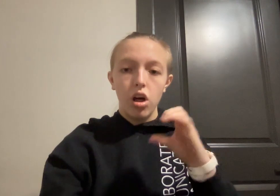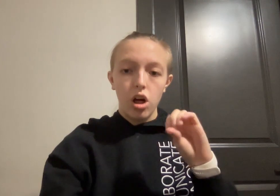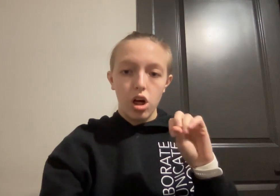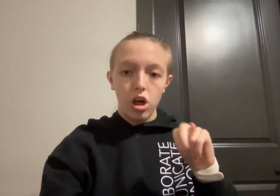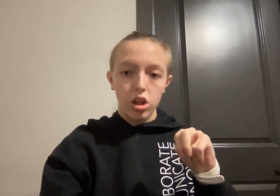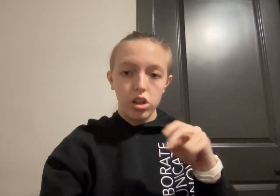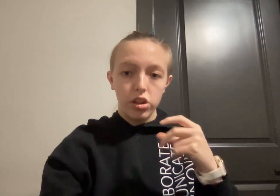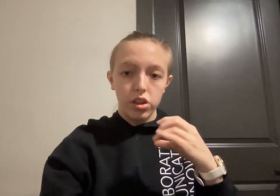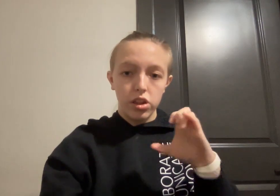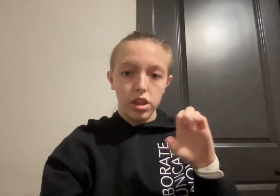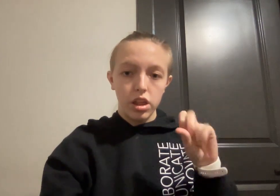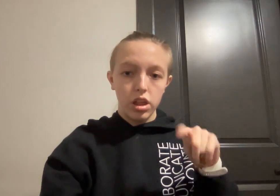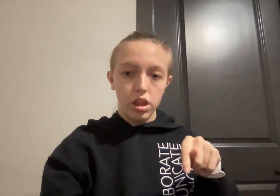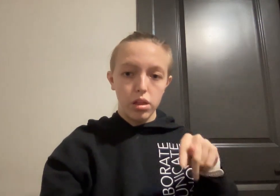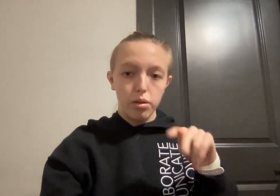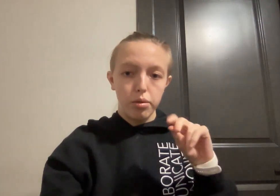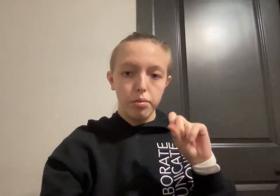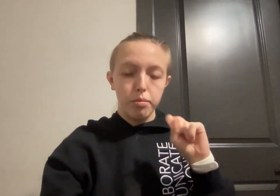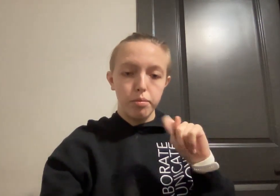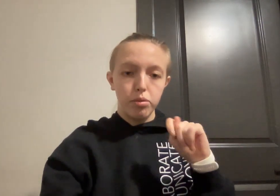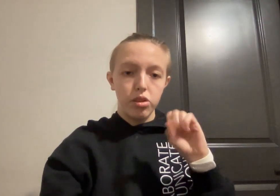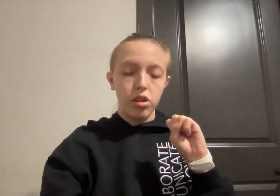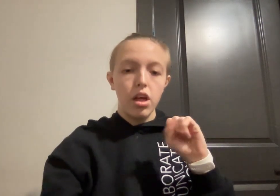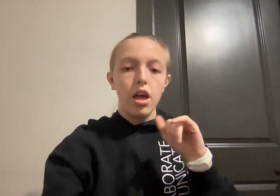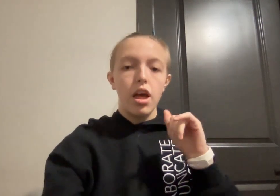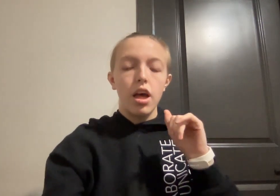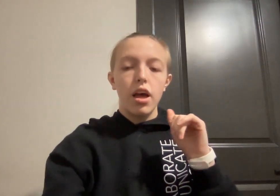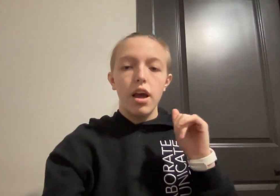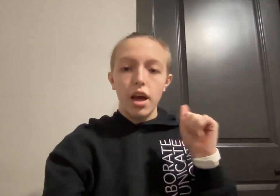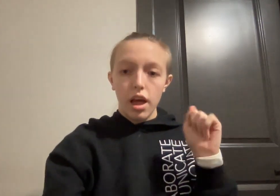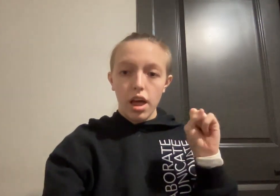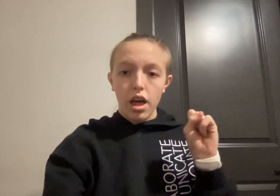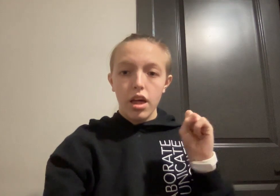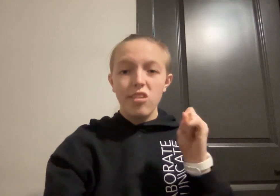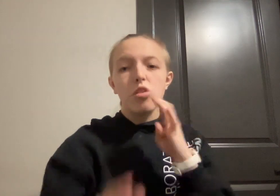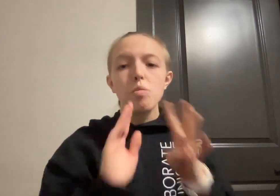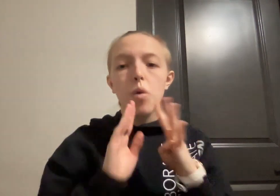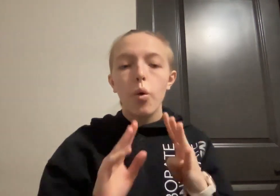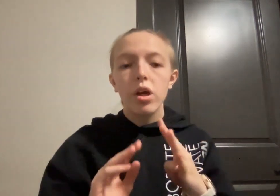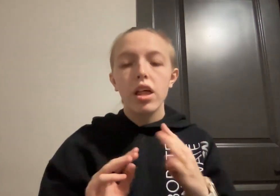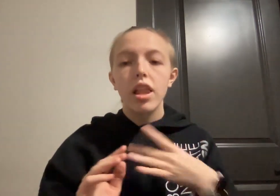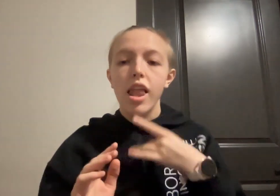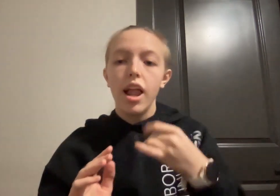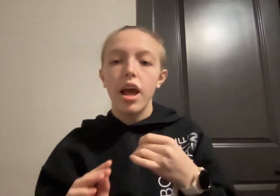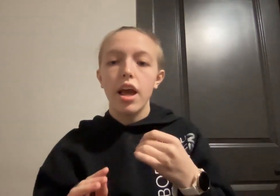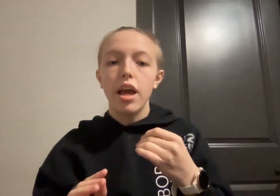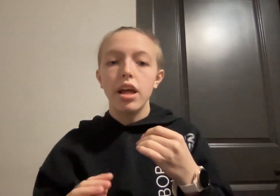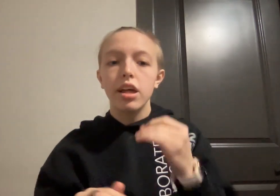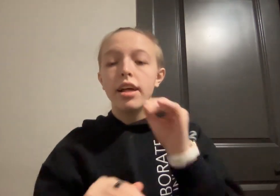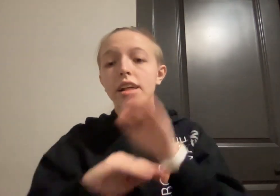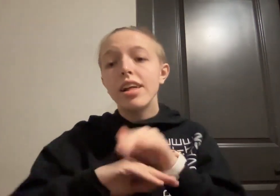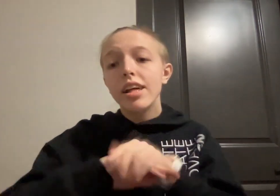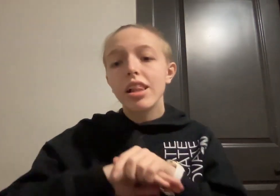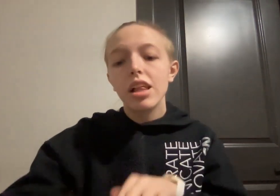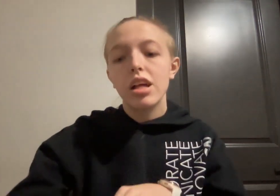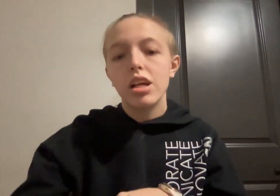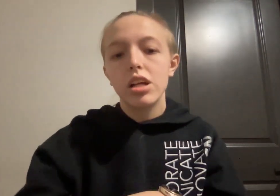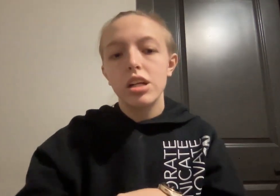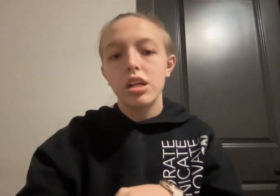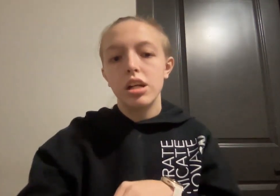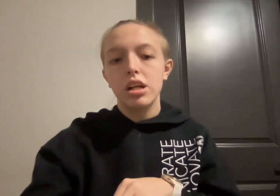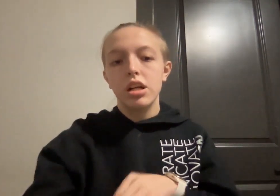as spoken languages like English